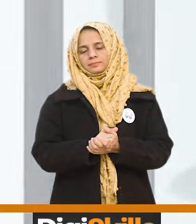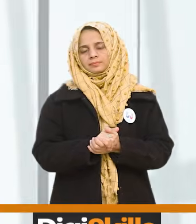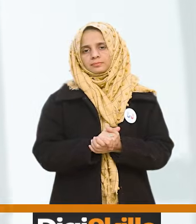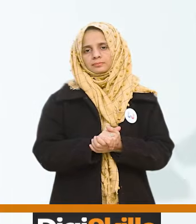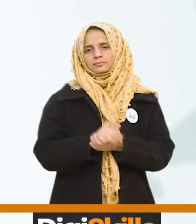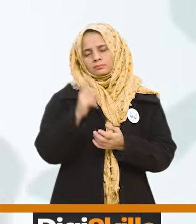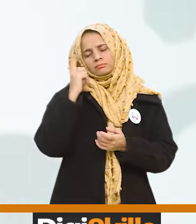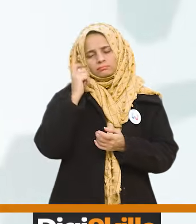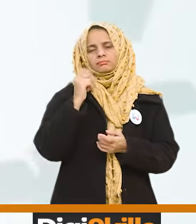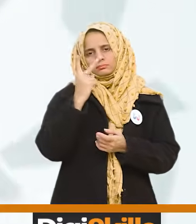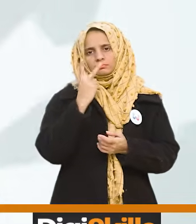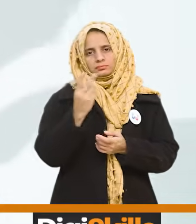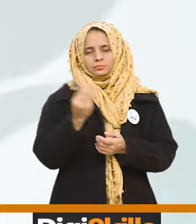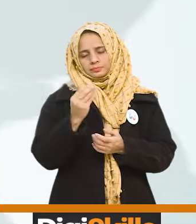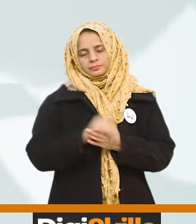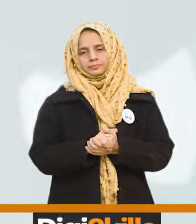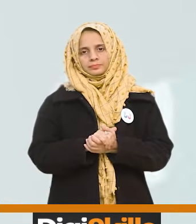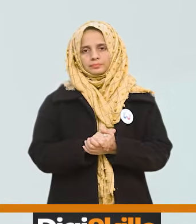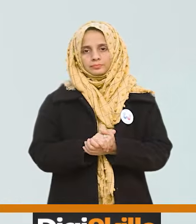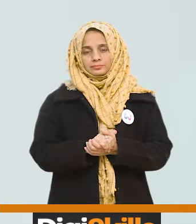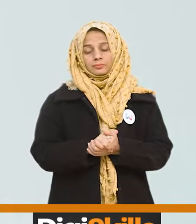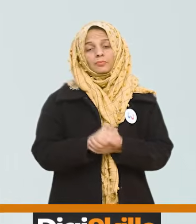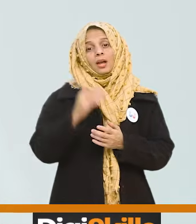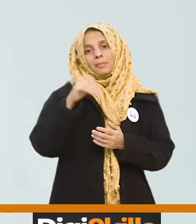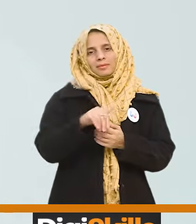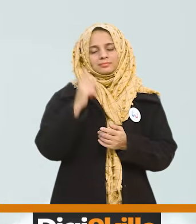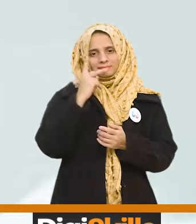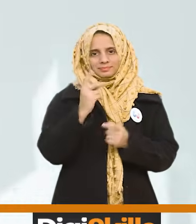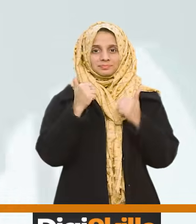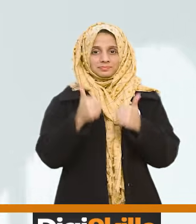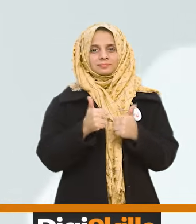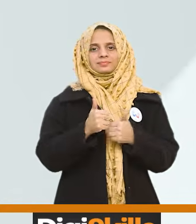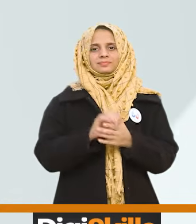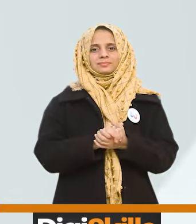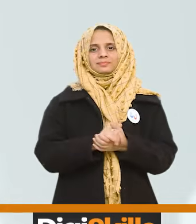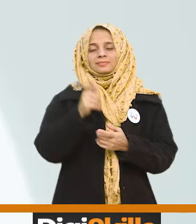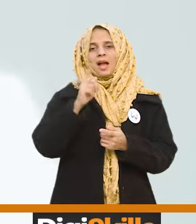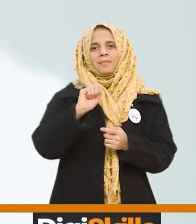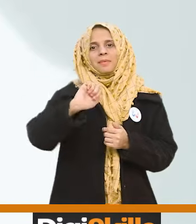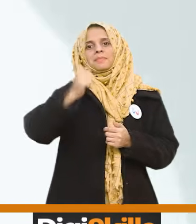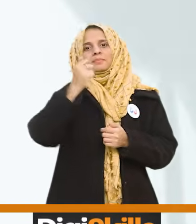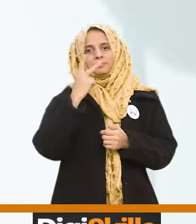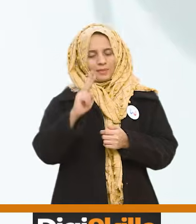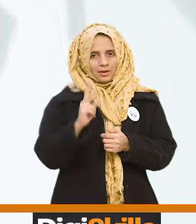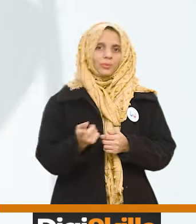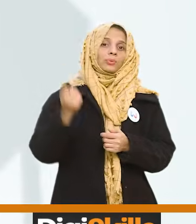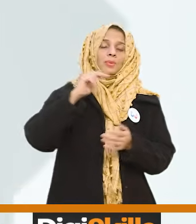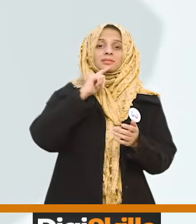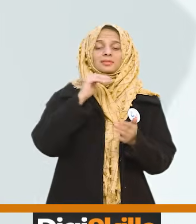or have you found it very difficult? Only one of the two things can happen. But the most fun will be when you will win the project and when you will do the actual